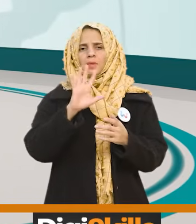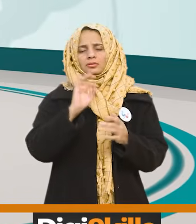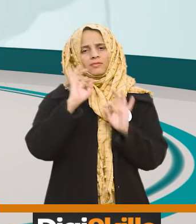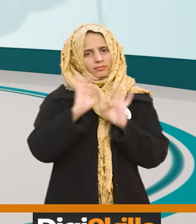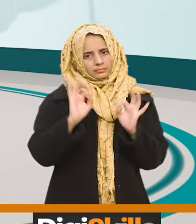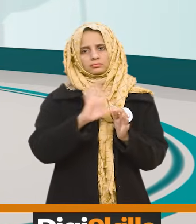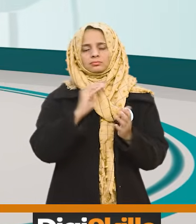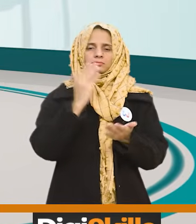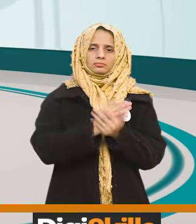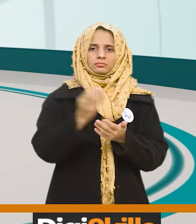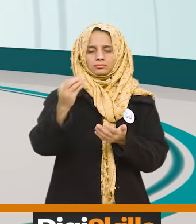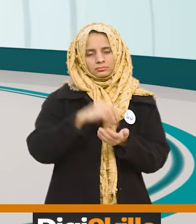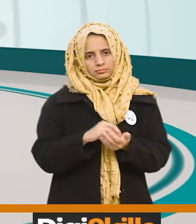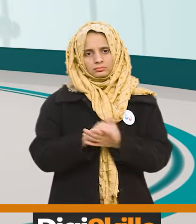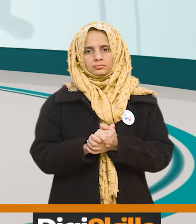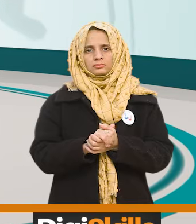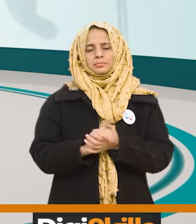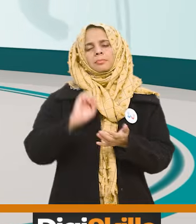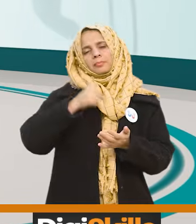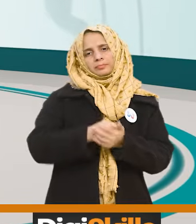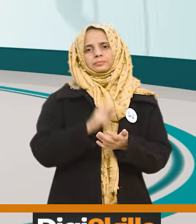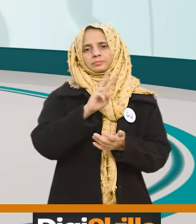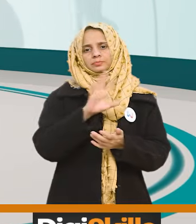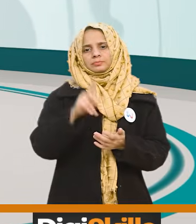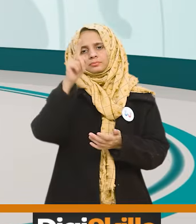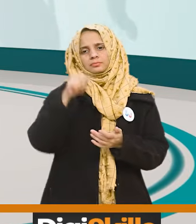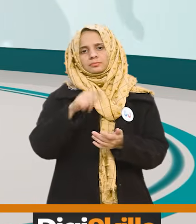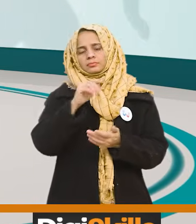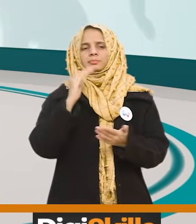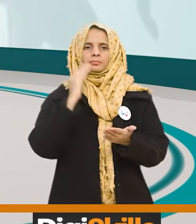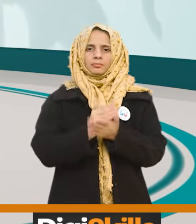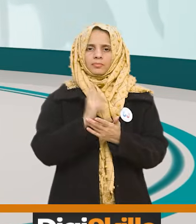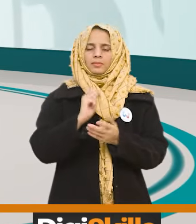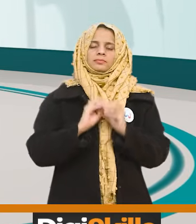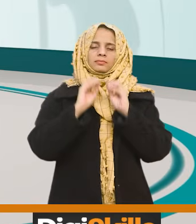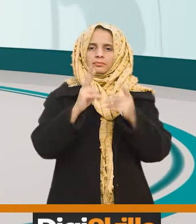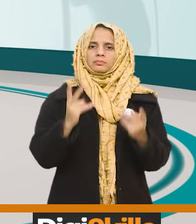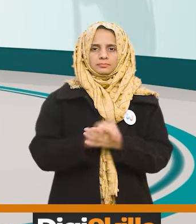and the last ‘25%’ is on completion or finishing the project.